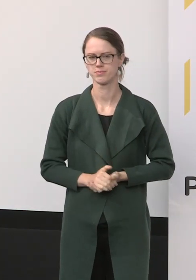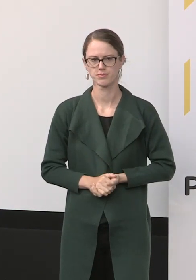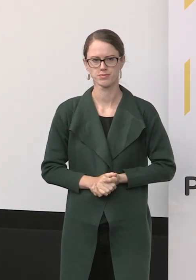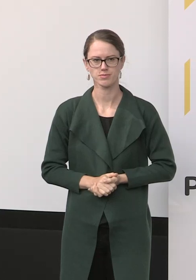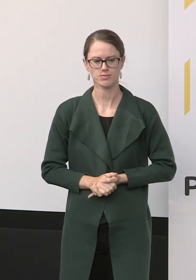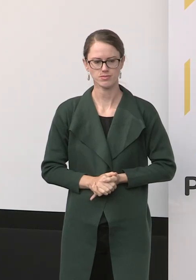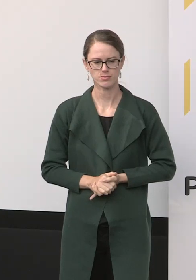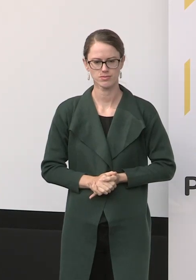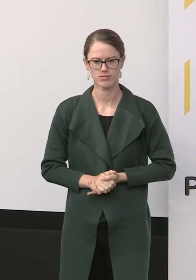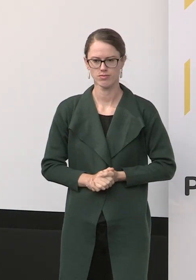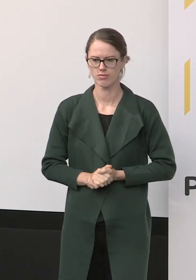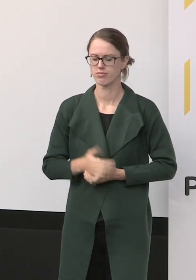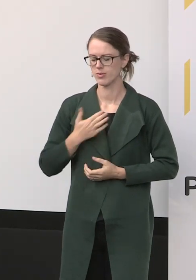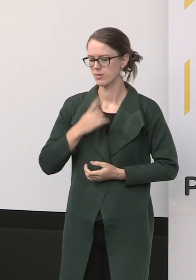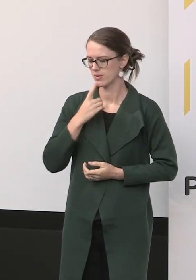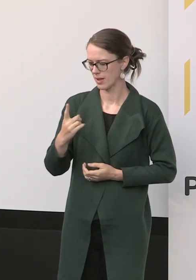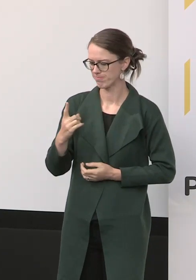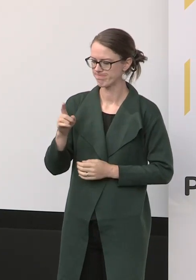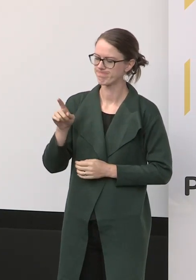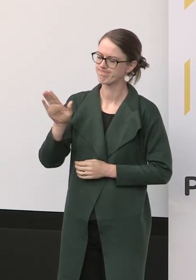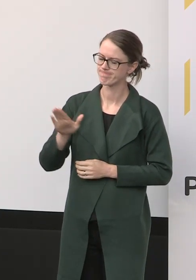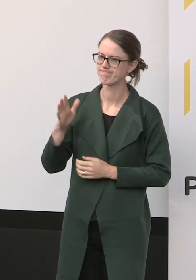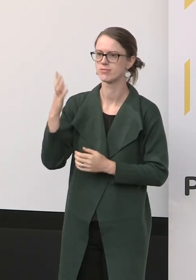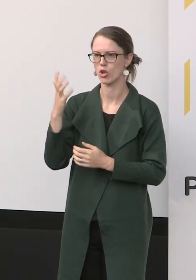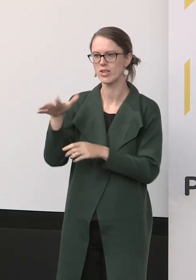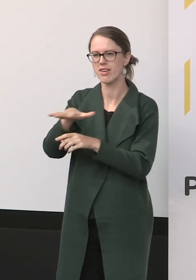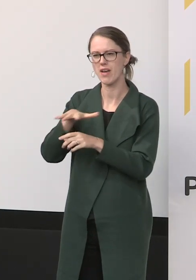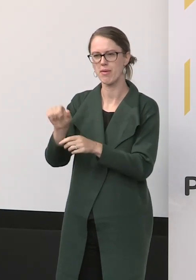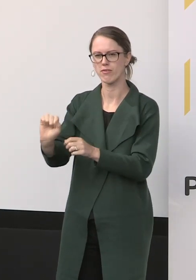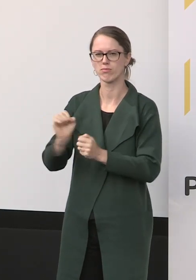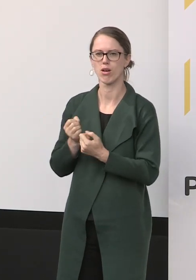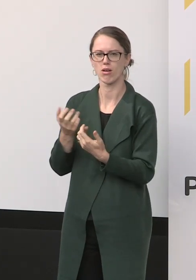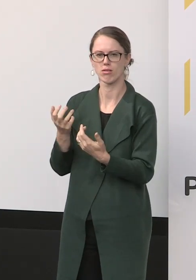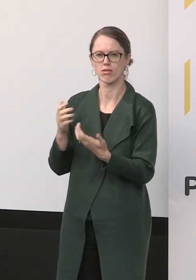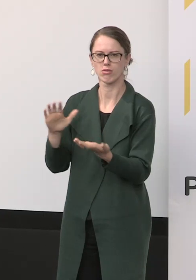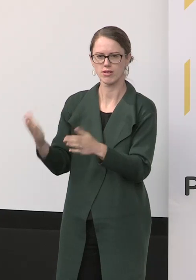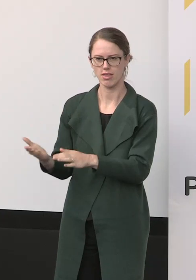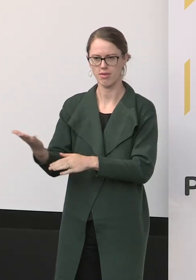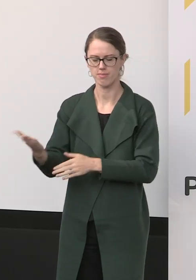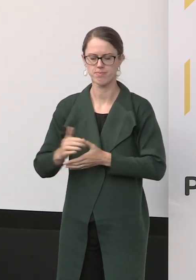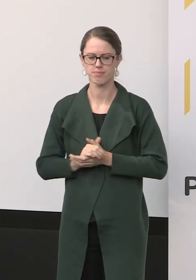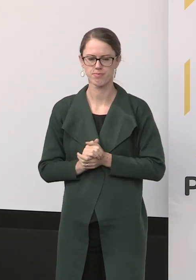Margaret's and at both Waitakere and North Shore hospitals, and in turn, I'd